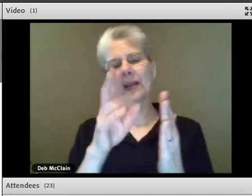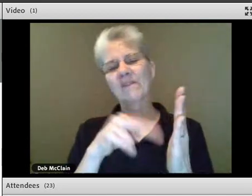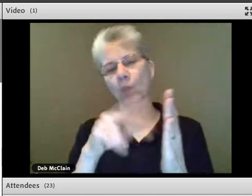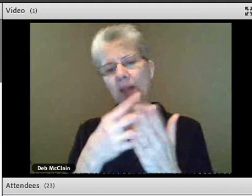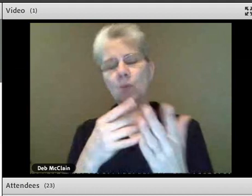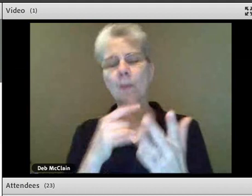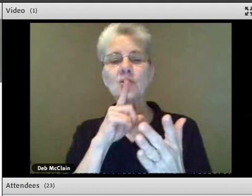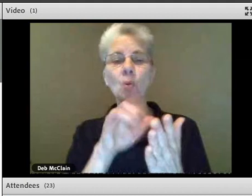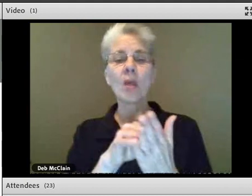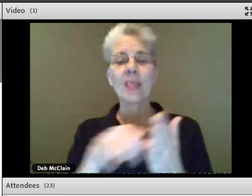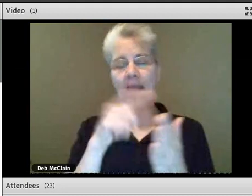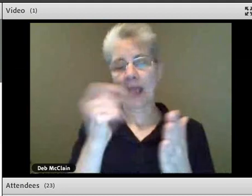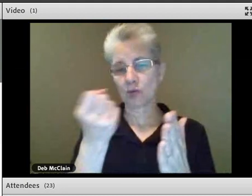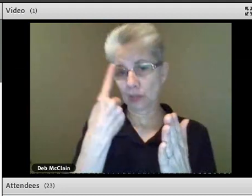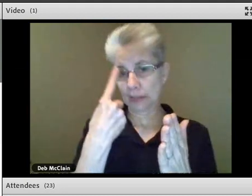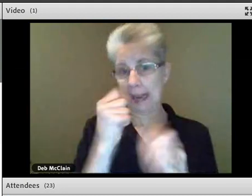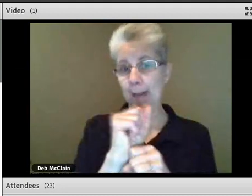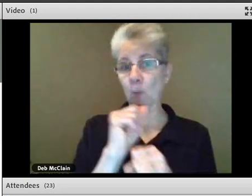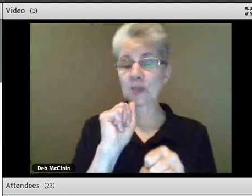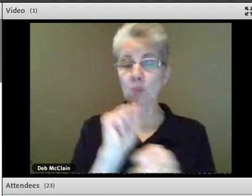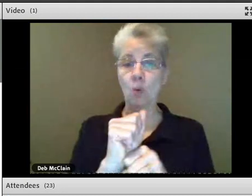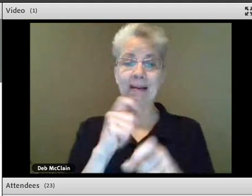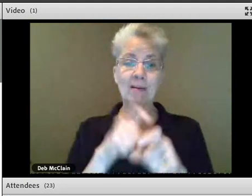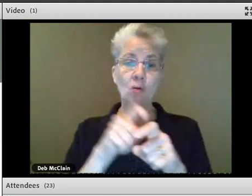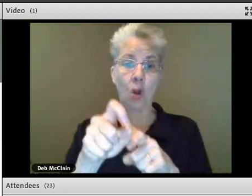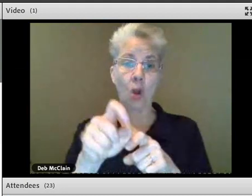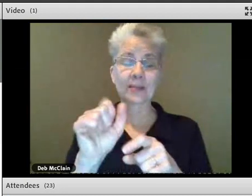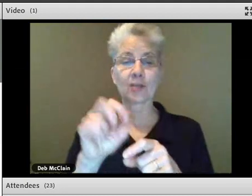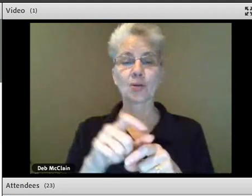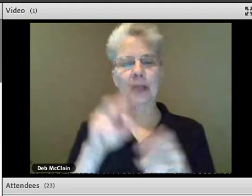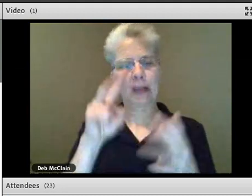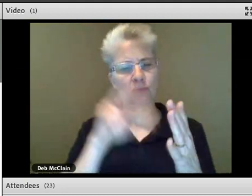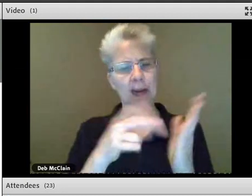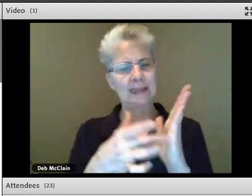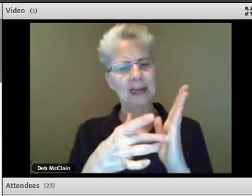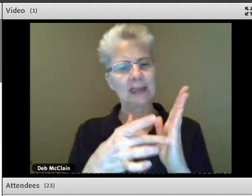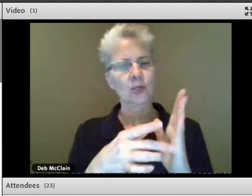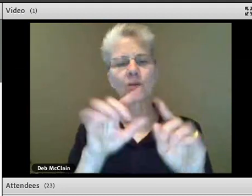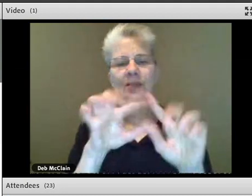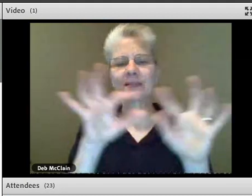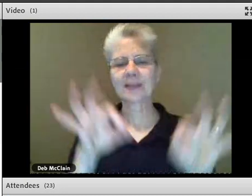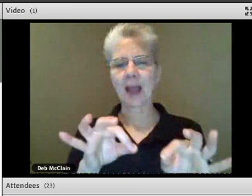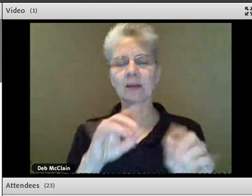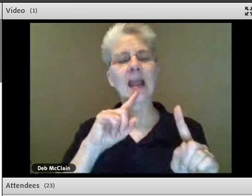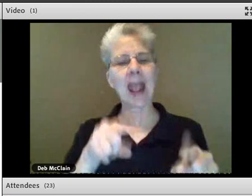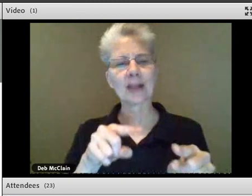that employees that work at a call center can read a technical document and then answer some troubleshooting questions off of it,